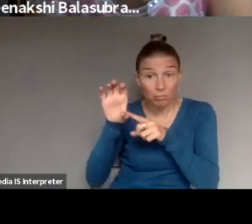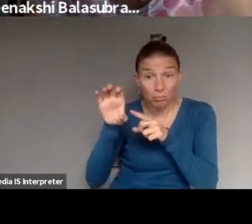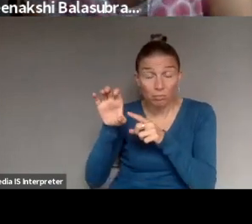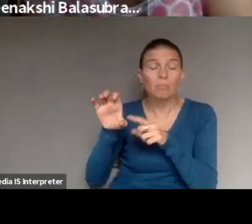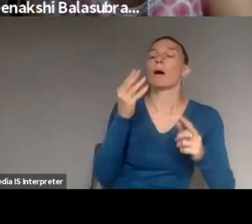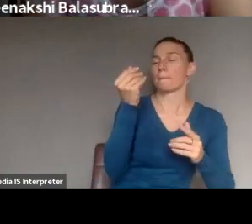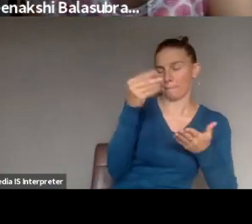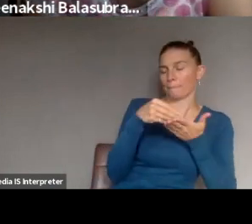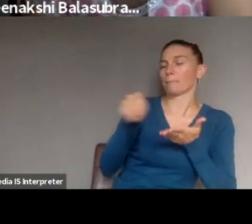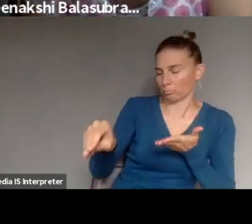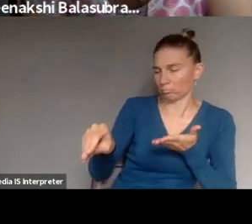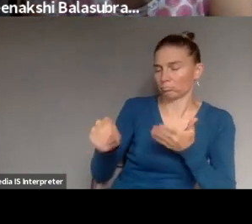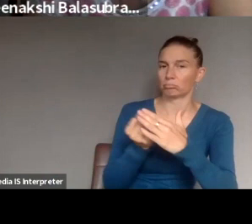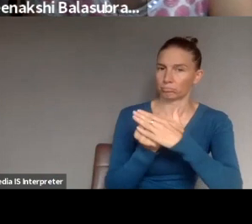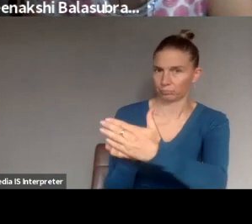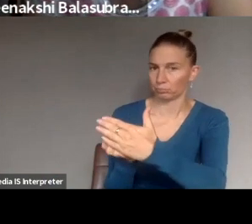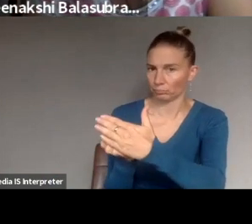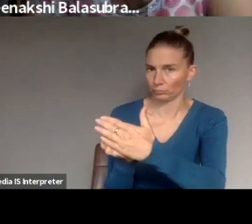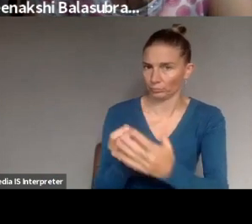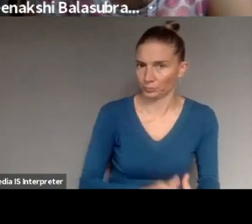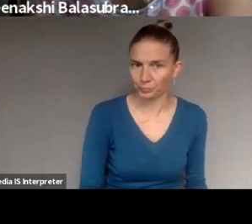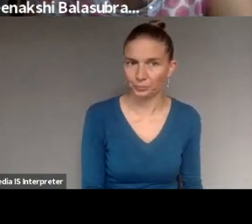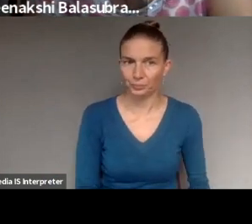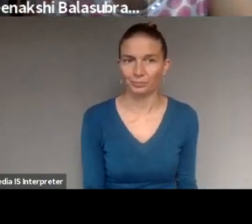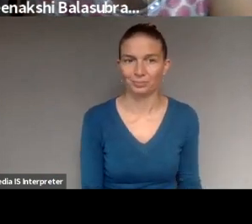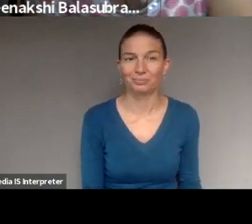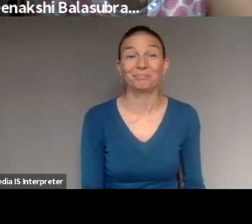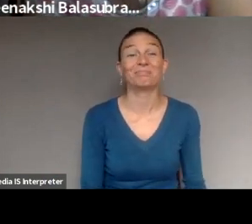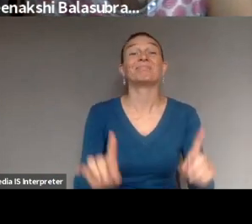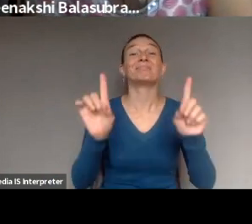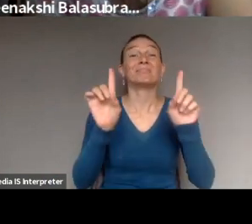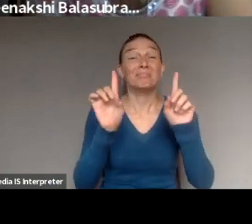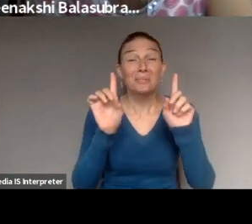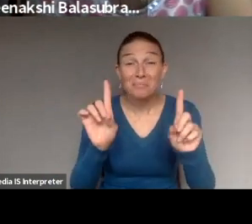But what we found through our report is that the efforts have been too little and too few